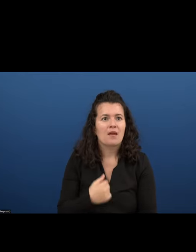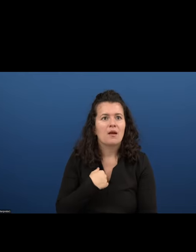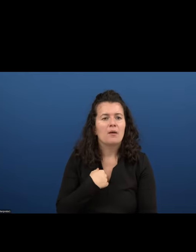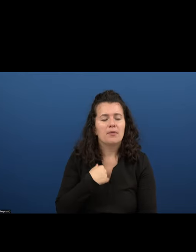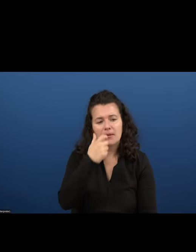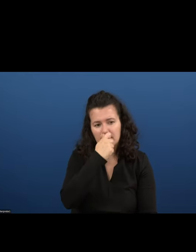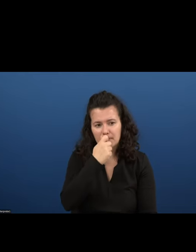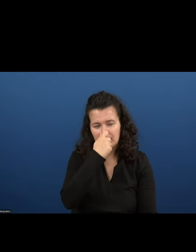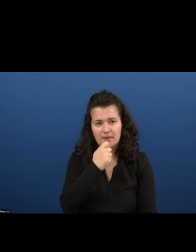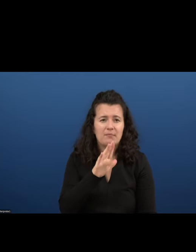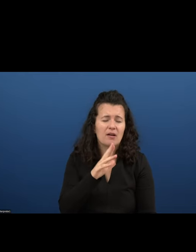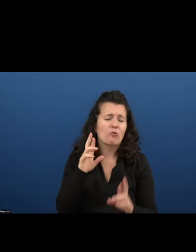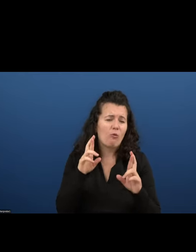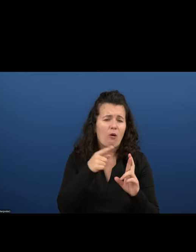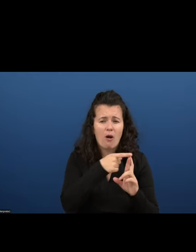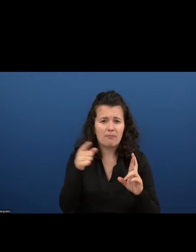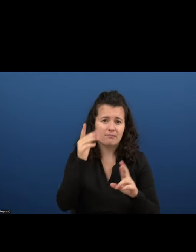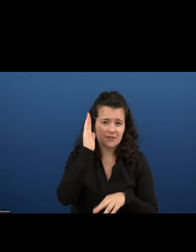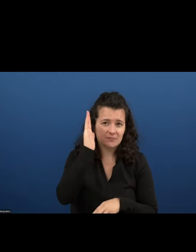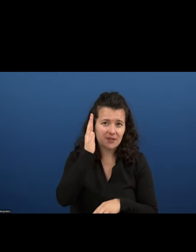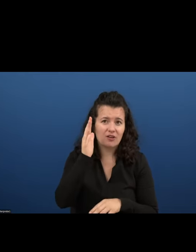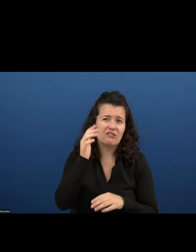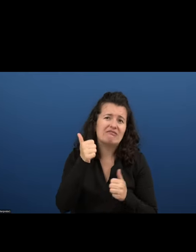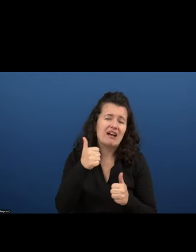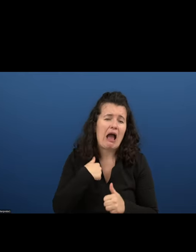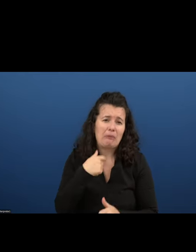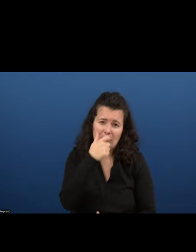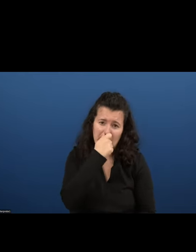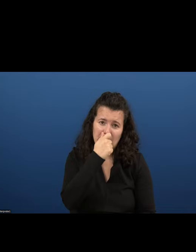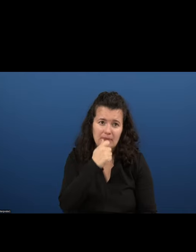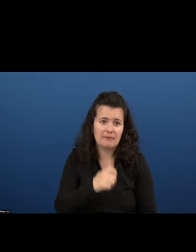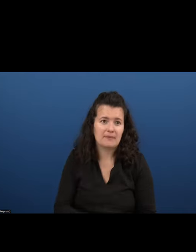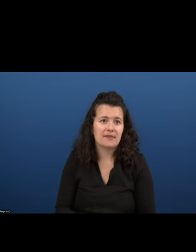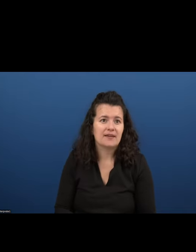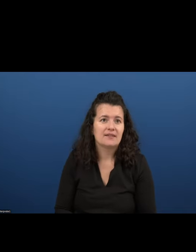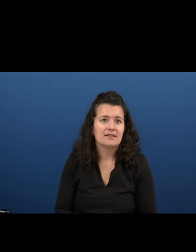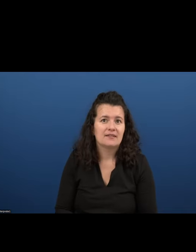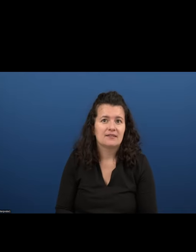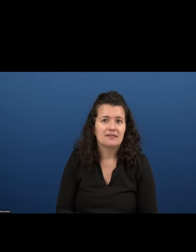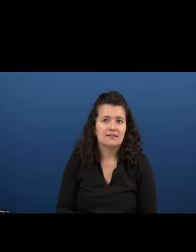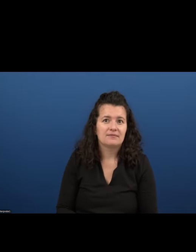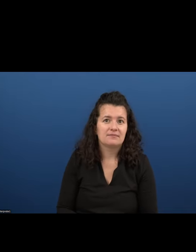and audience will be fine with that with a little bit of discomfort, if I may face so.